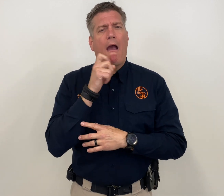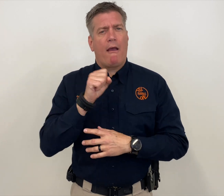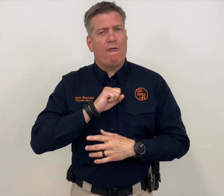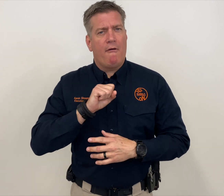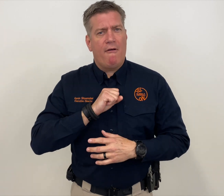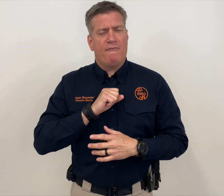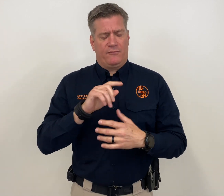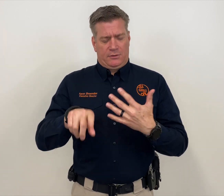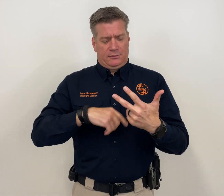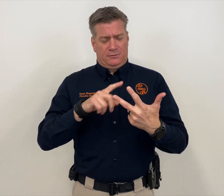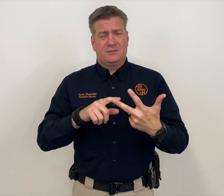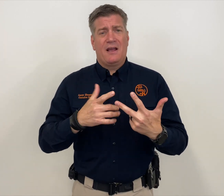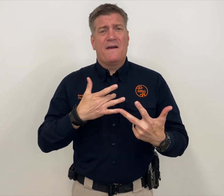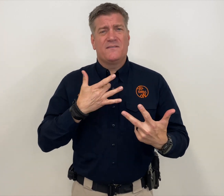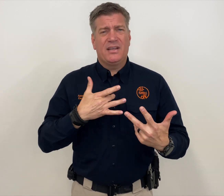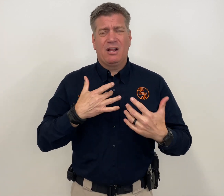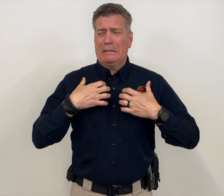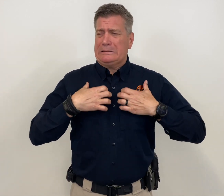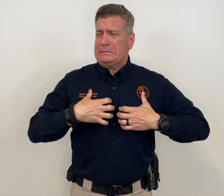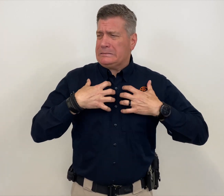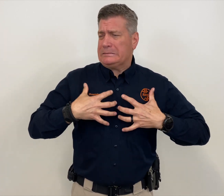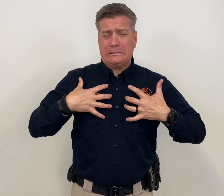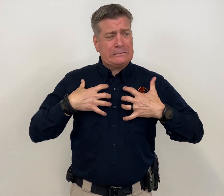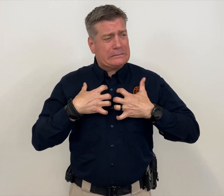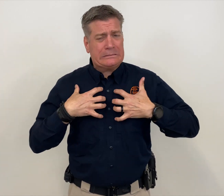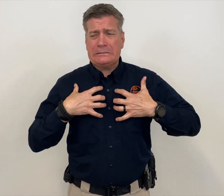then difficulty breathing